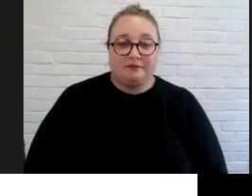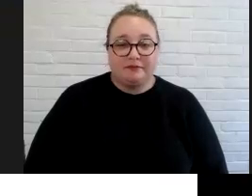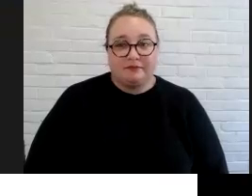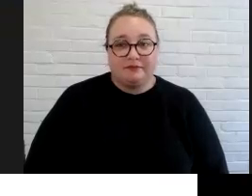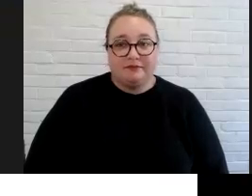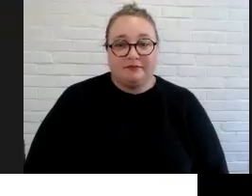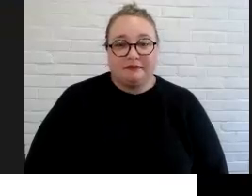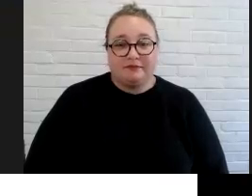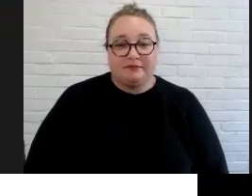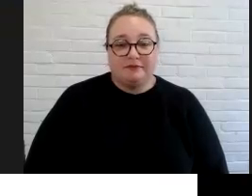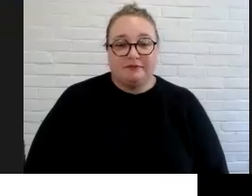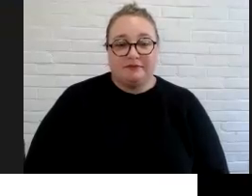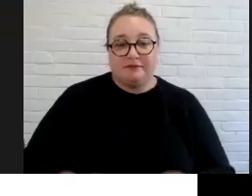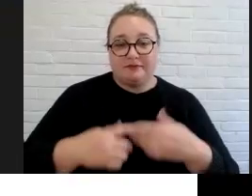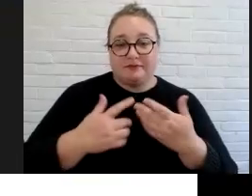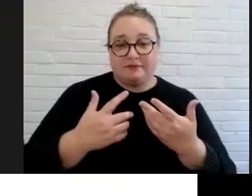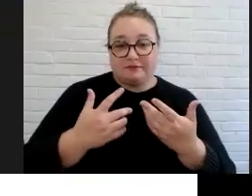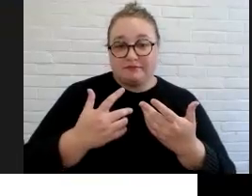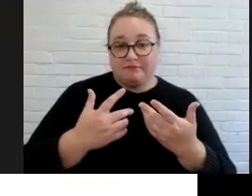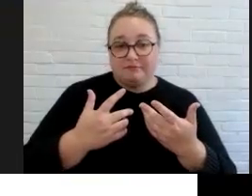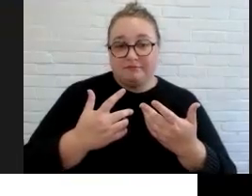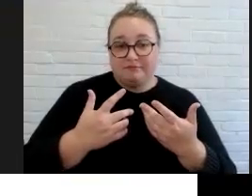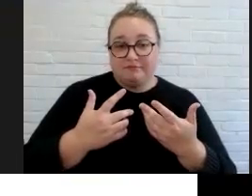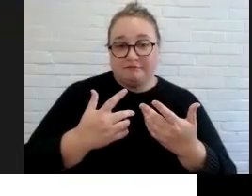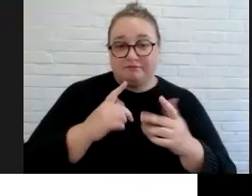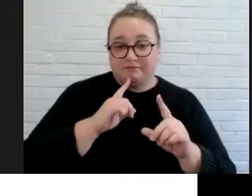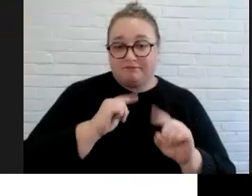You can put the answer for Thursday okay. Yeah.